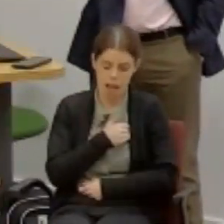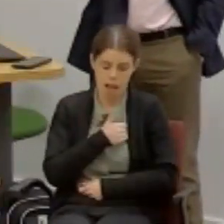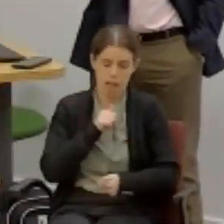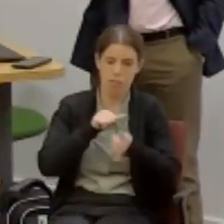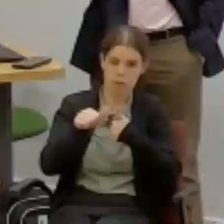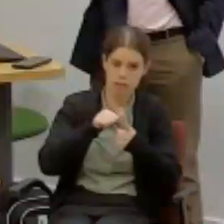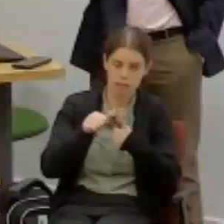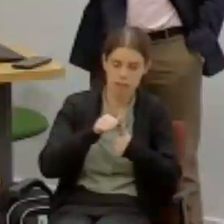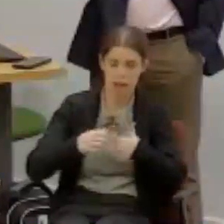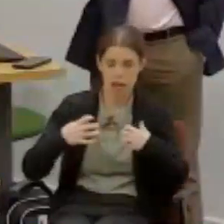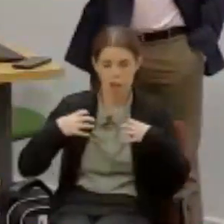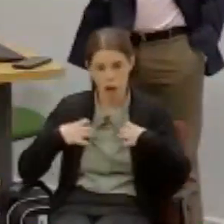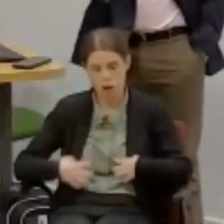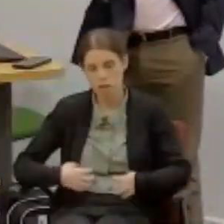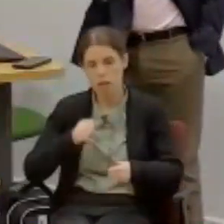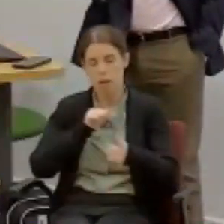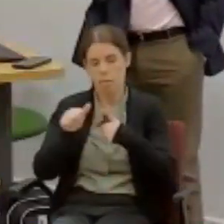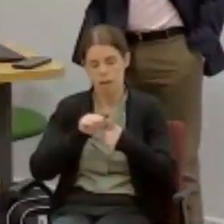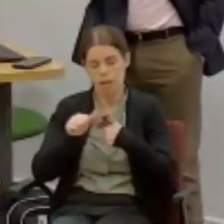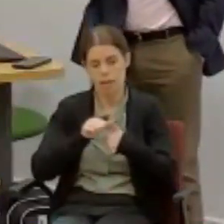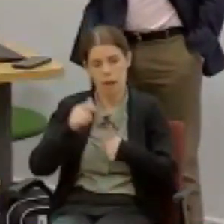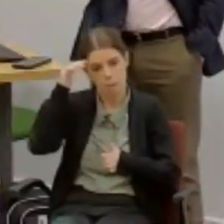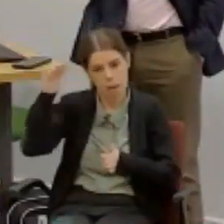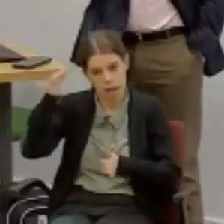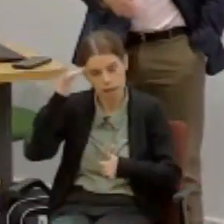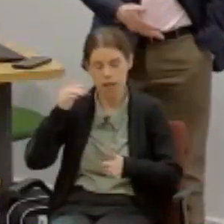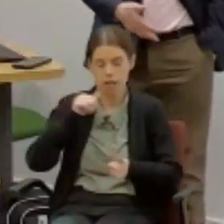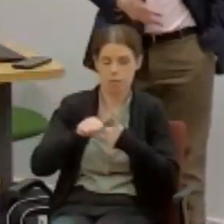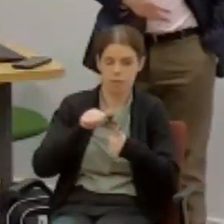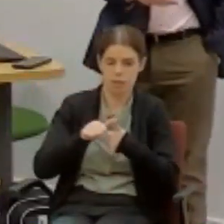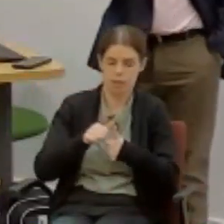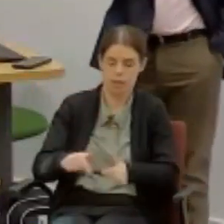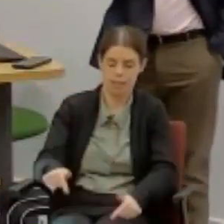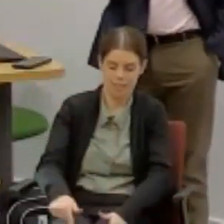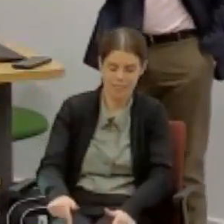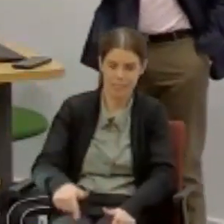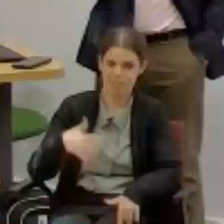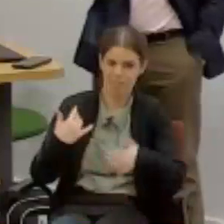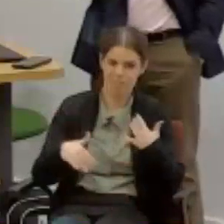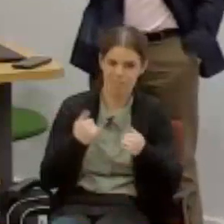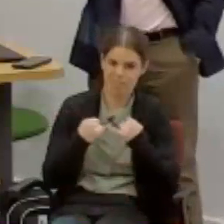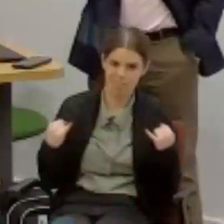the lungs are better, the mental health is better. The needs of it messy. So, this the weights better.